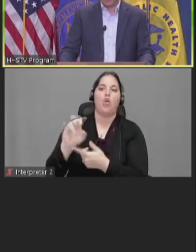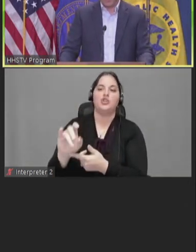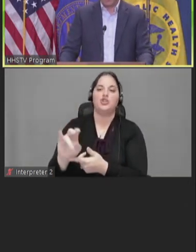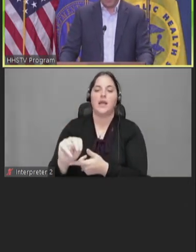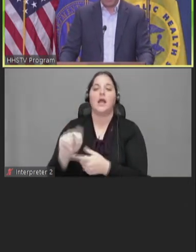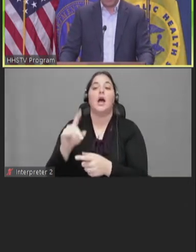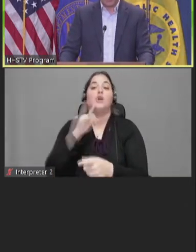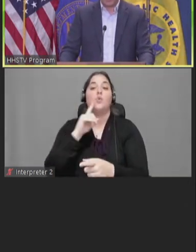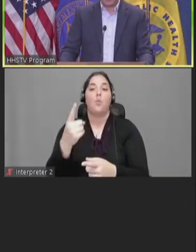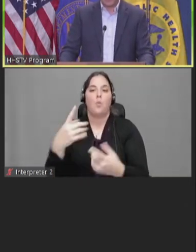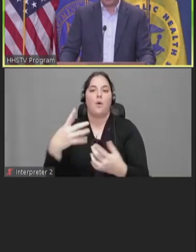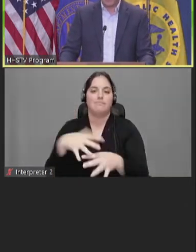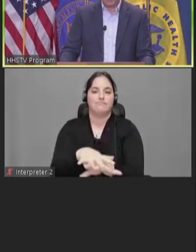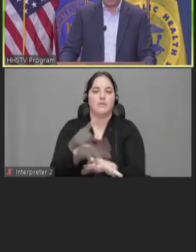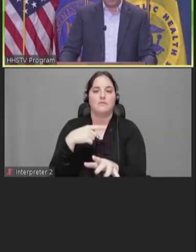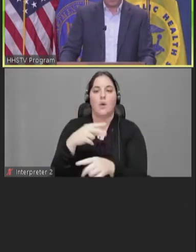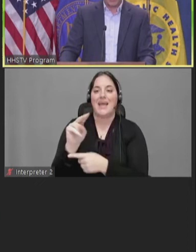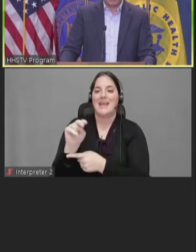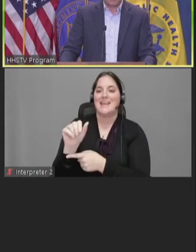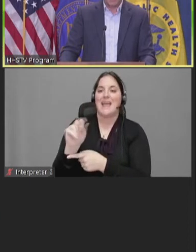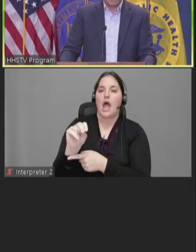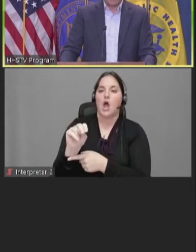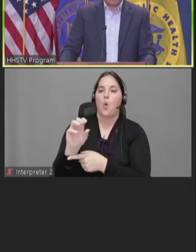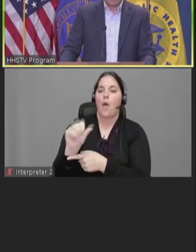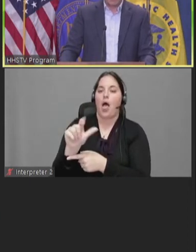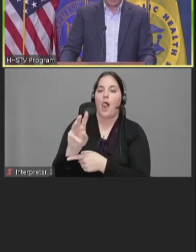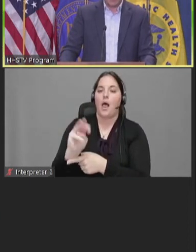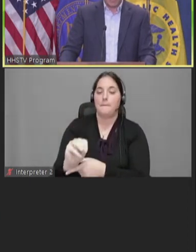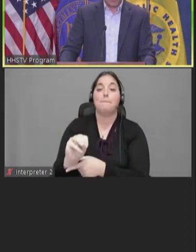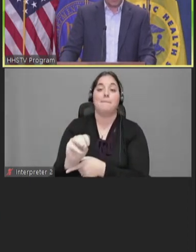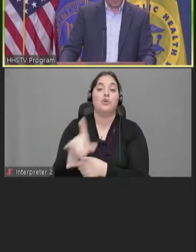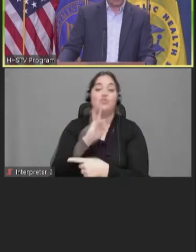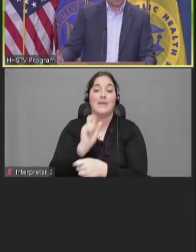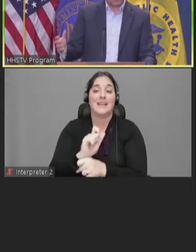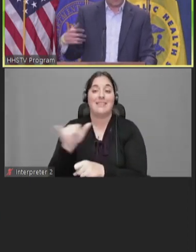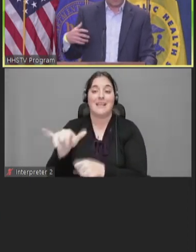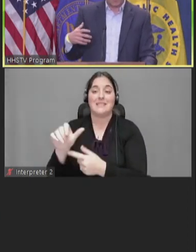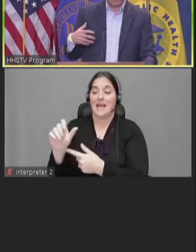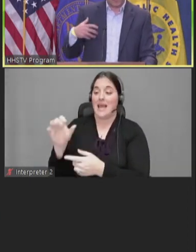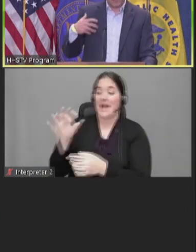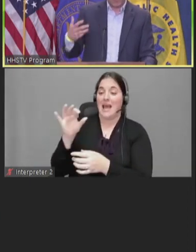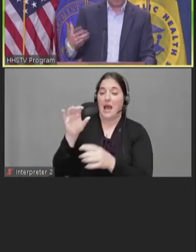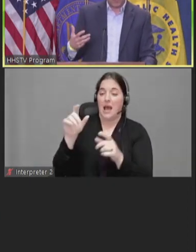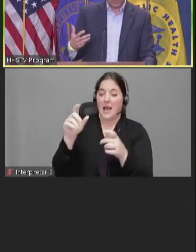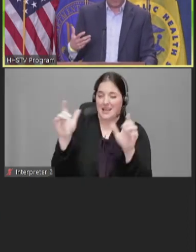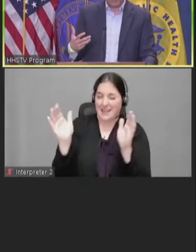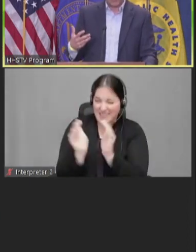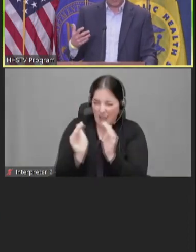developed. It's called NanoAlum, and really, it's a nanoparticle aluminum formulation with